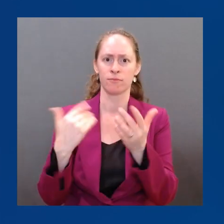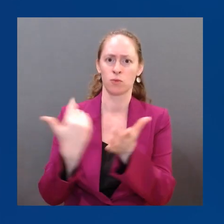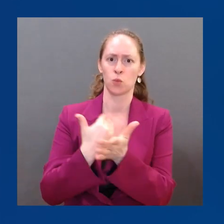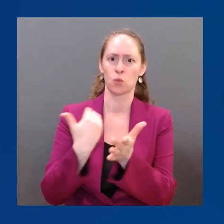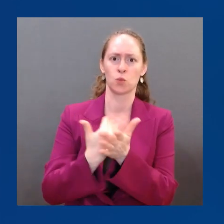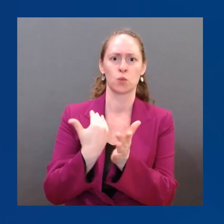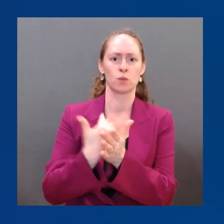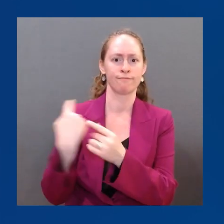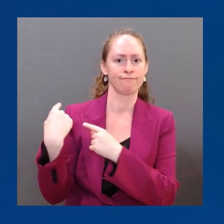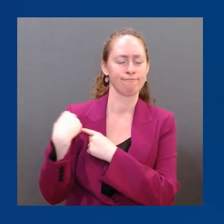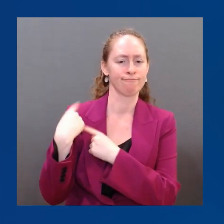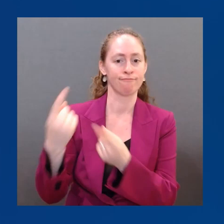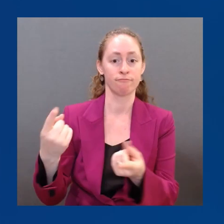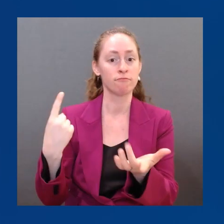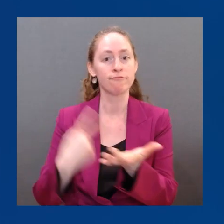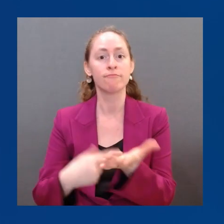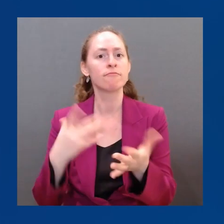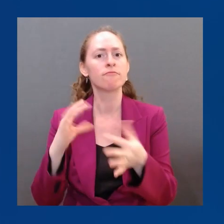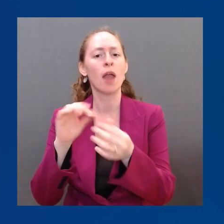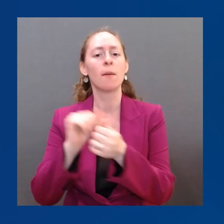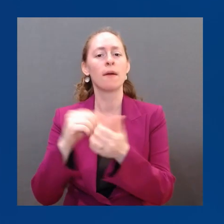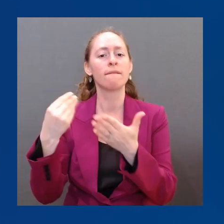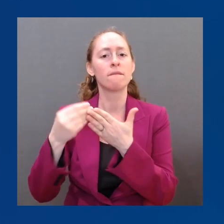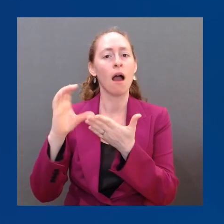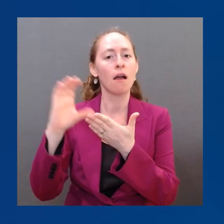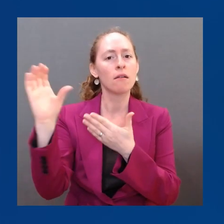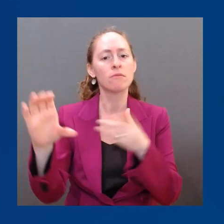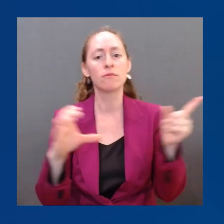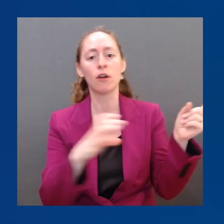And then I'm going to wrap up and turn it over to Dr. Walensky first and then Dr. Fauci after.